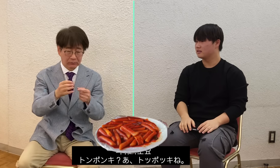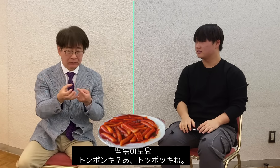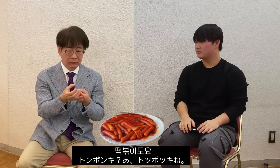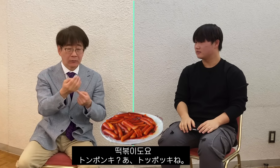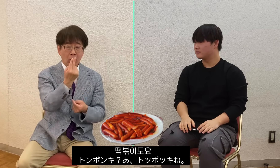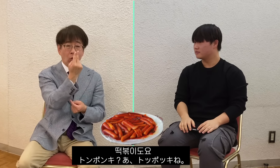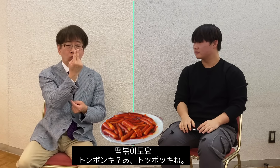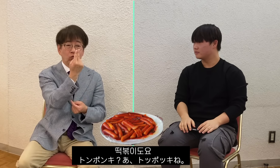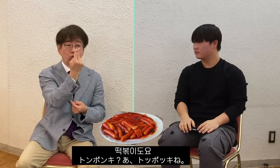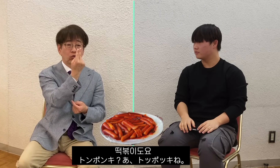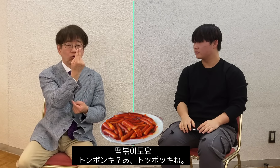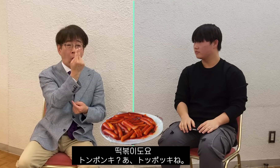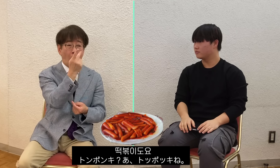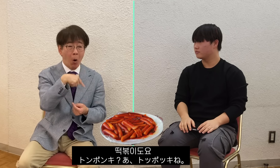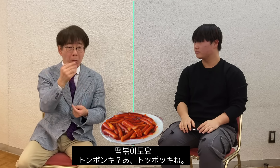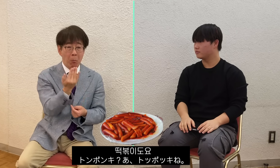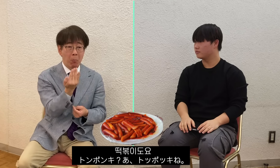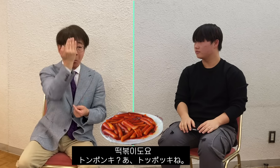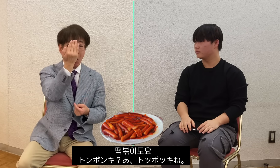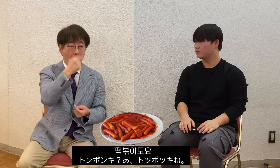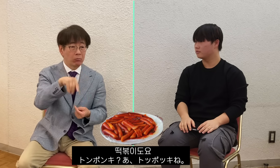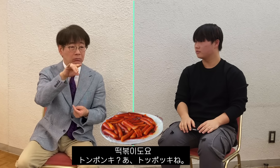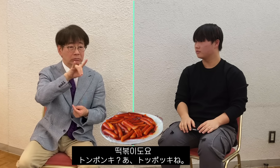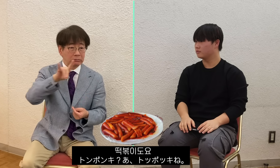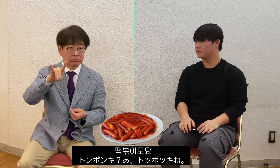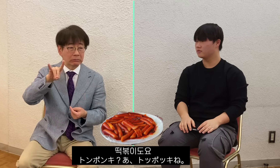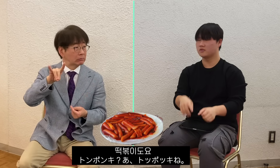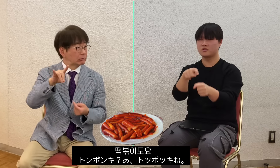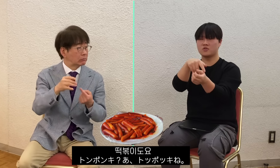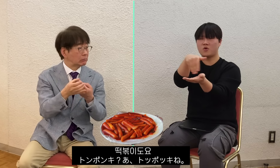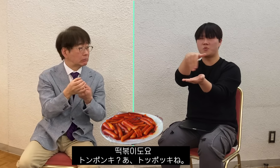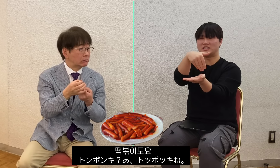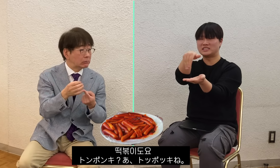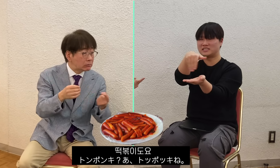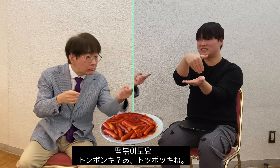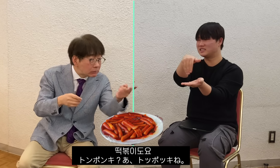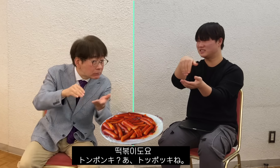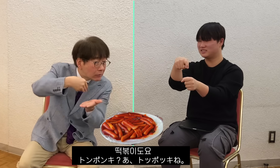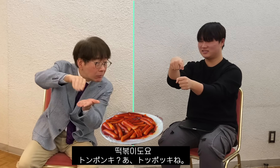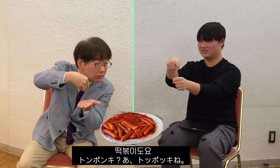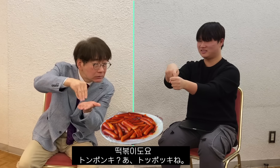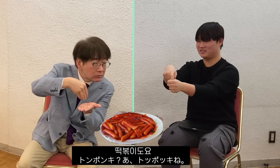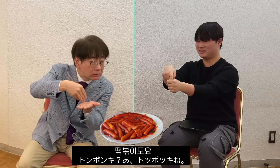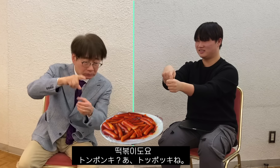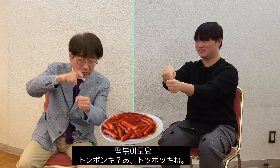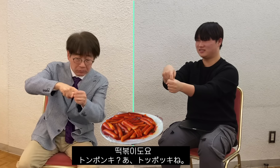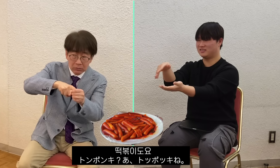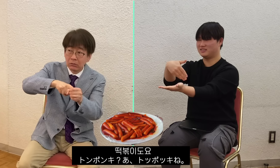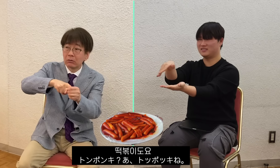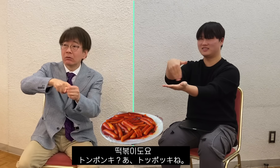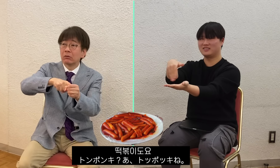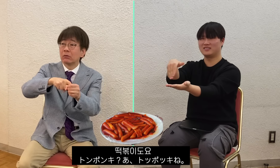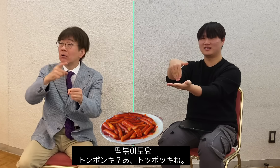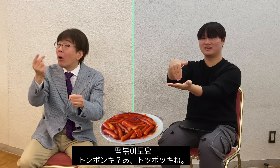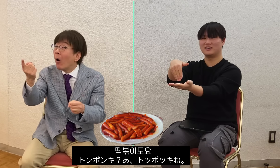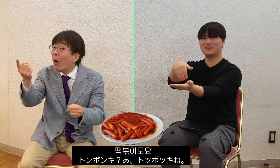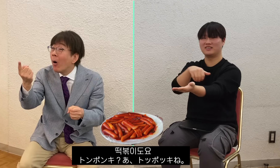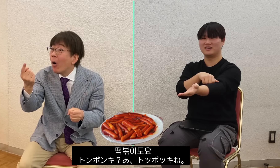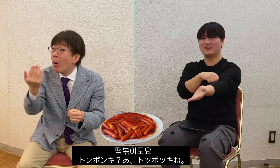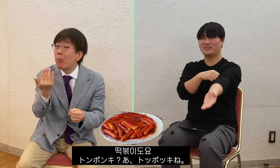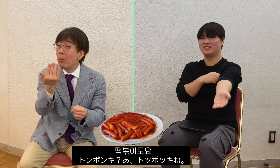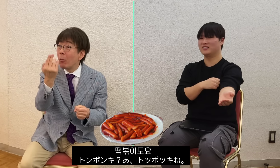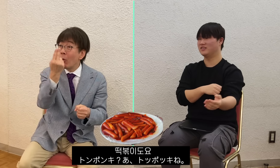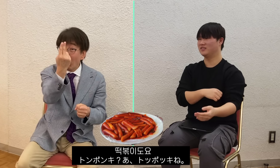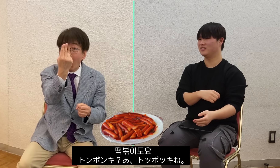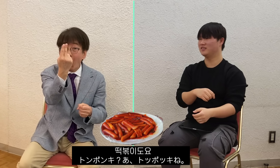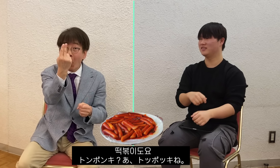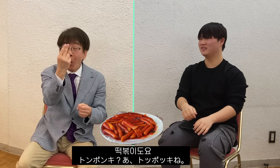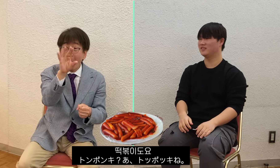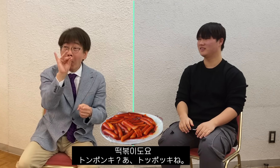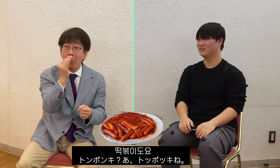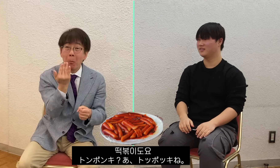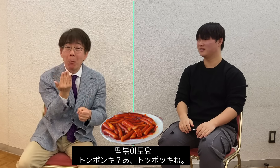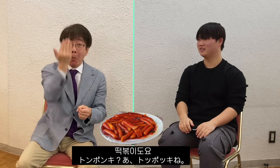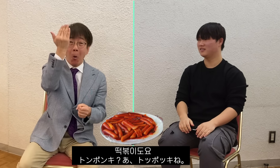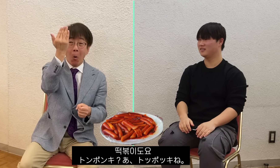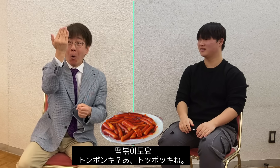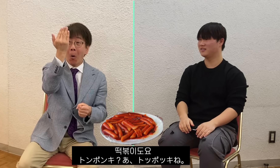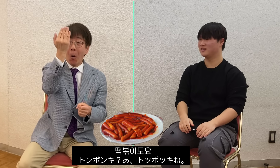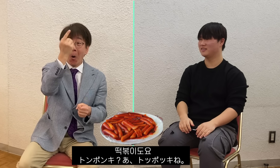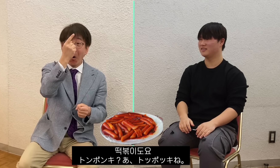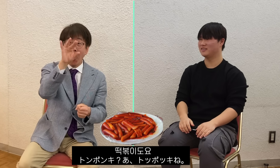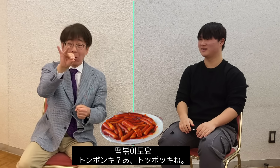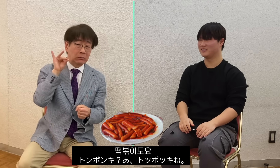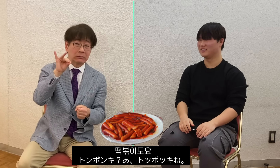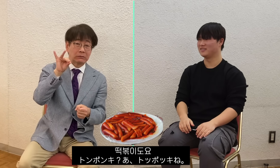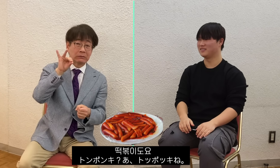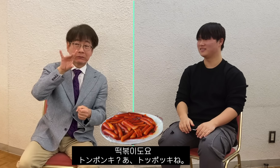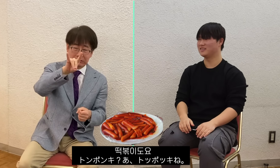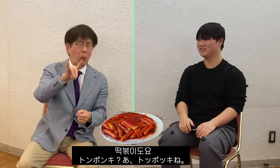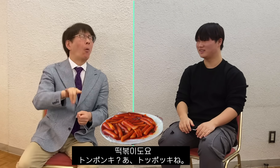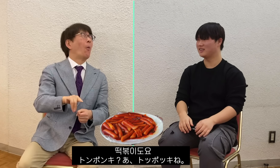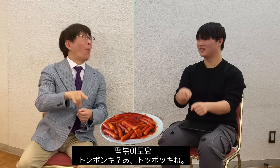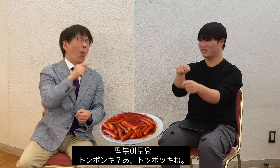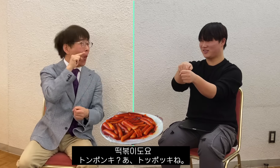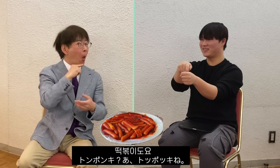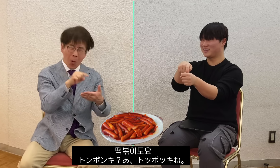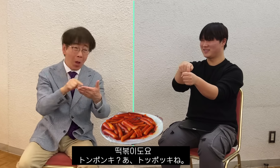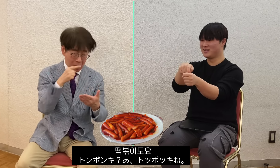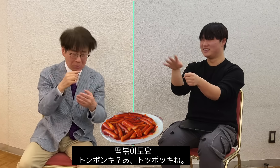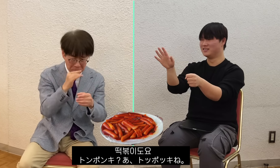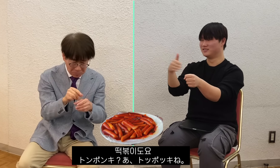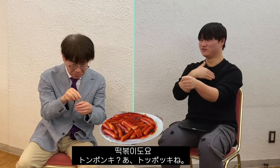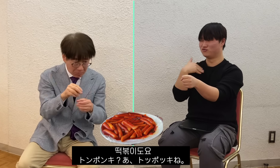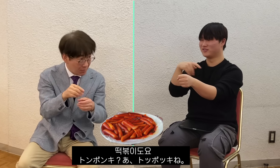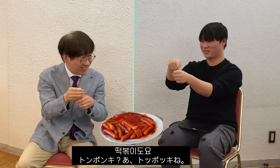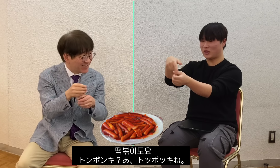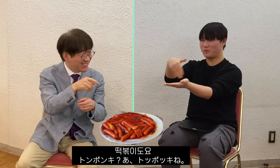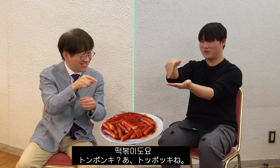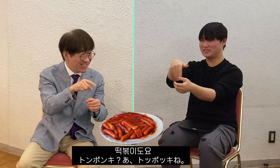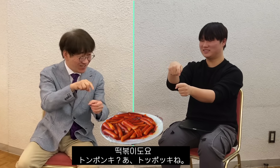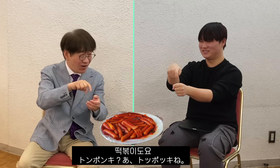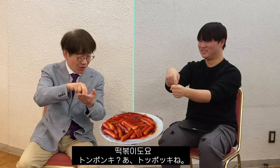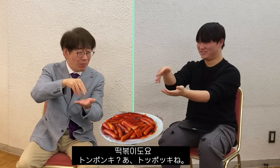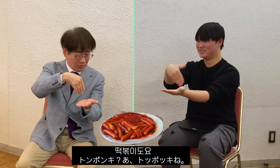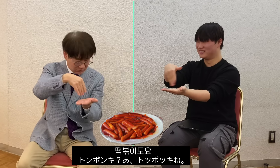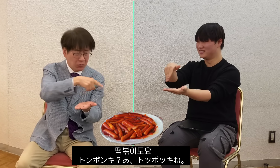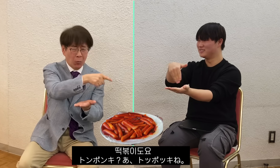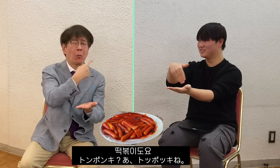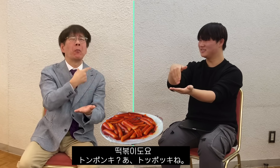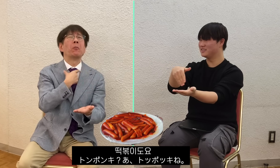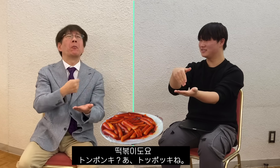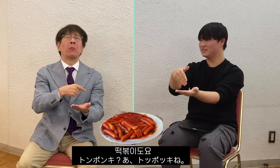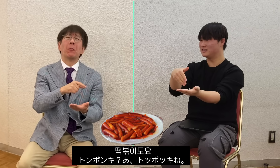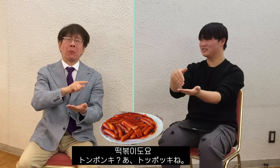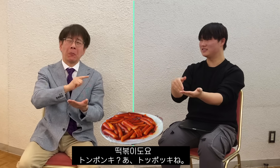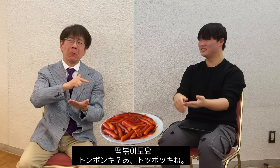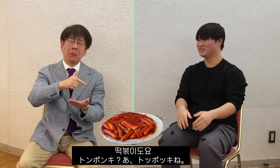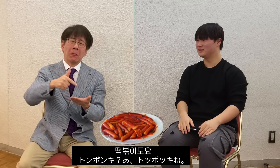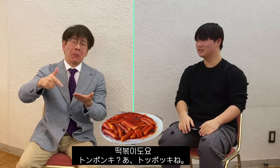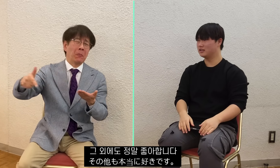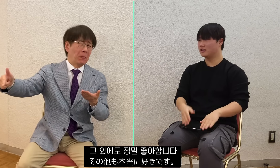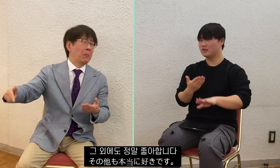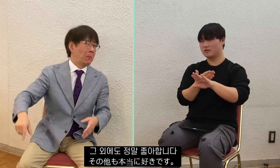Tteokbokki too.